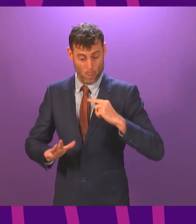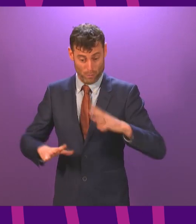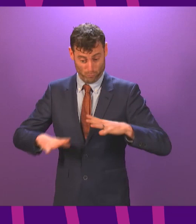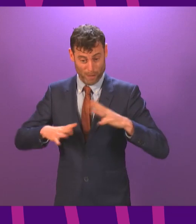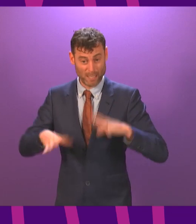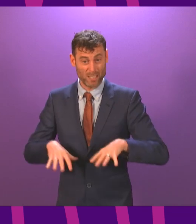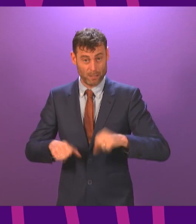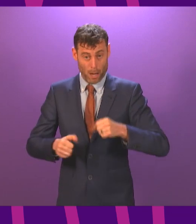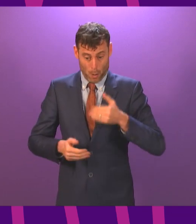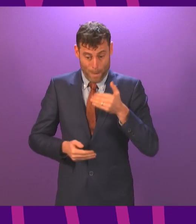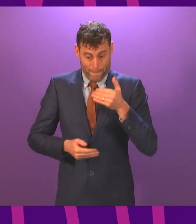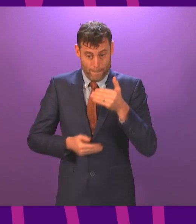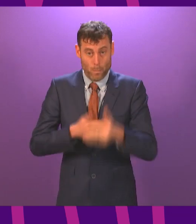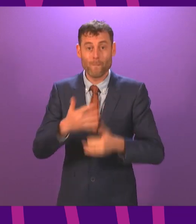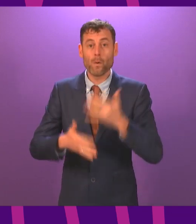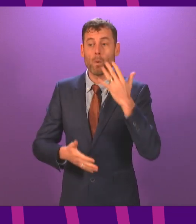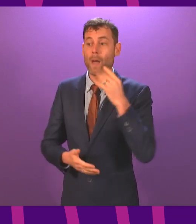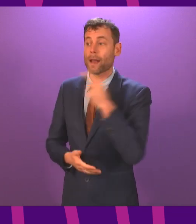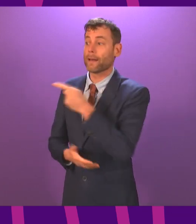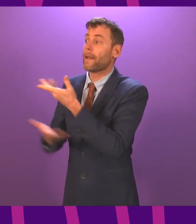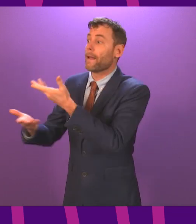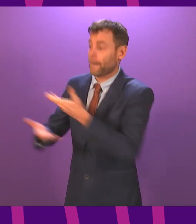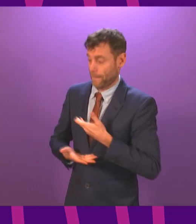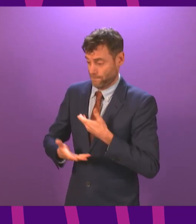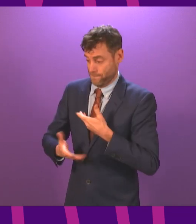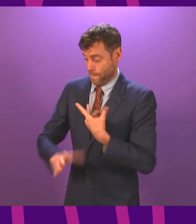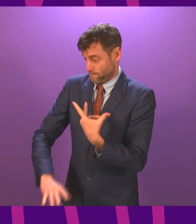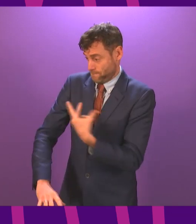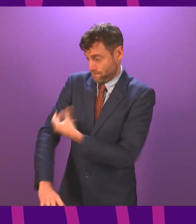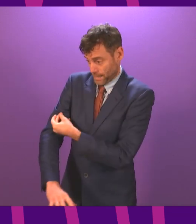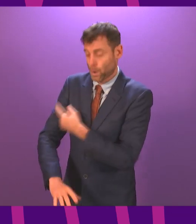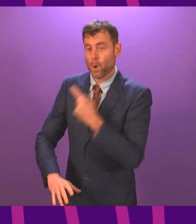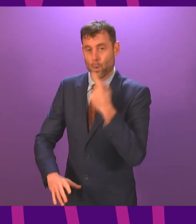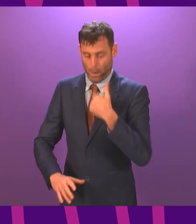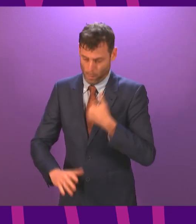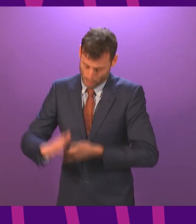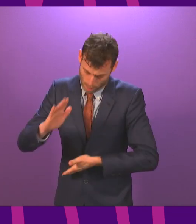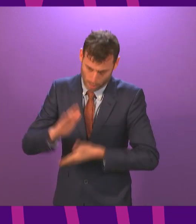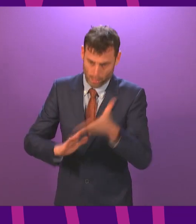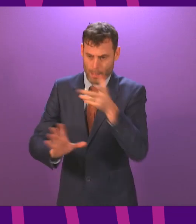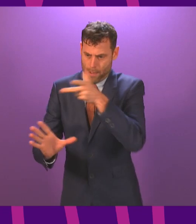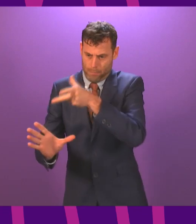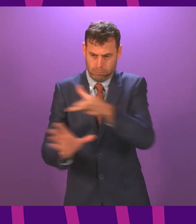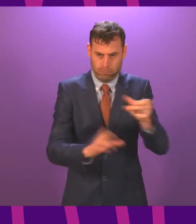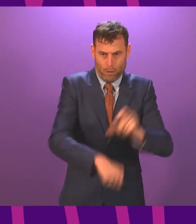ready to begin that process as soon we receive the first supplies of vaccine. We hope that,